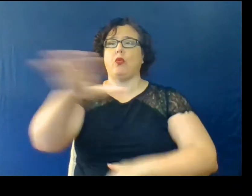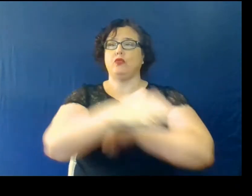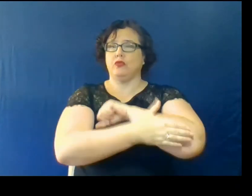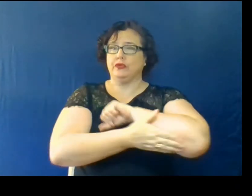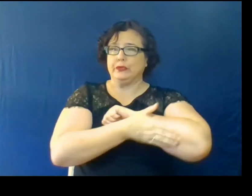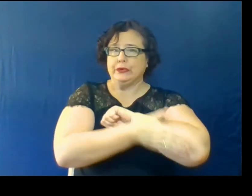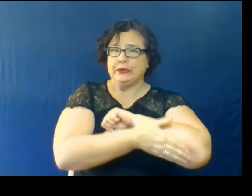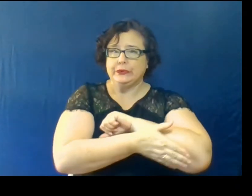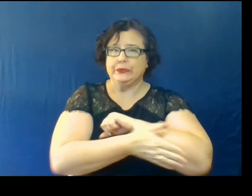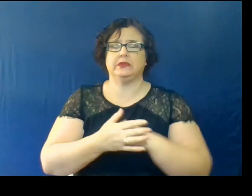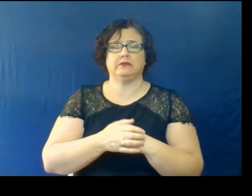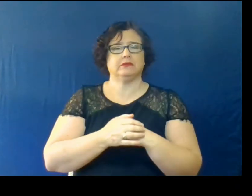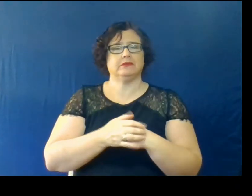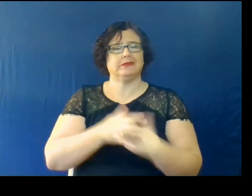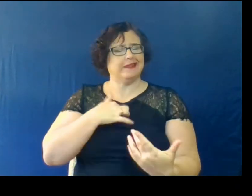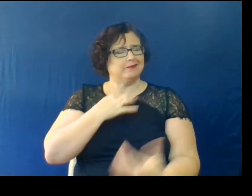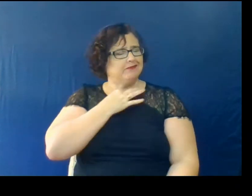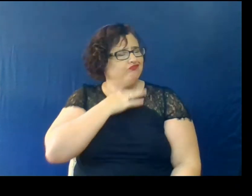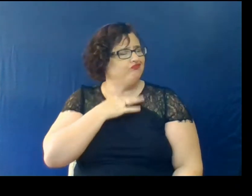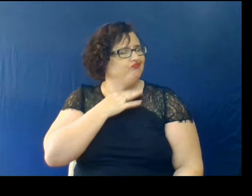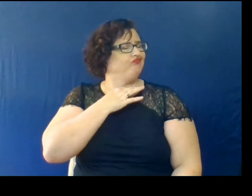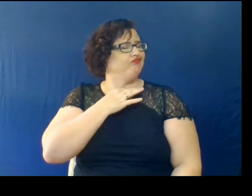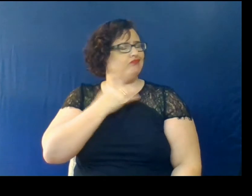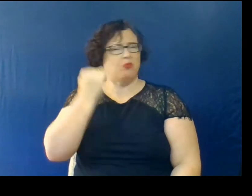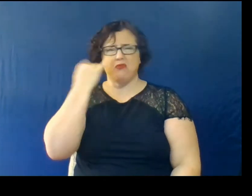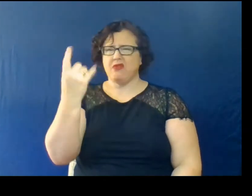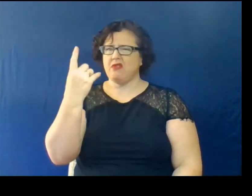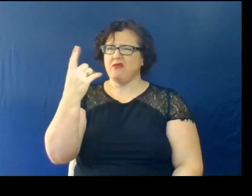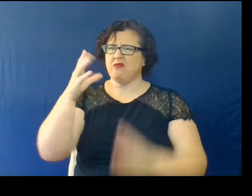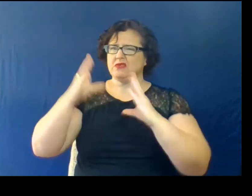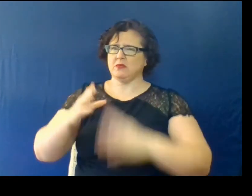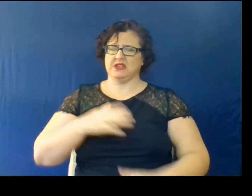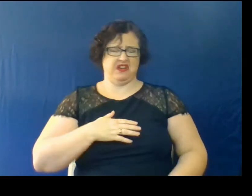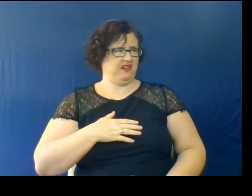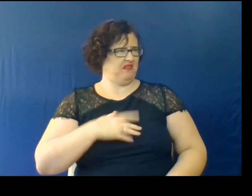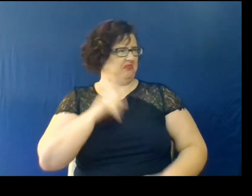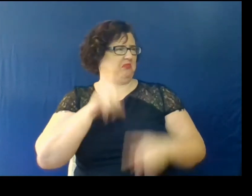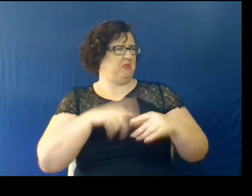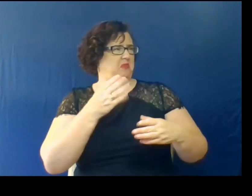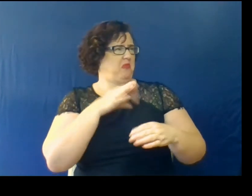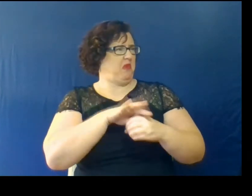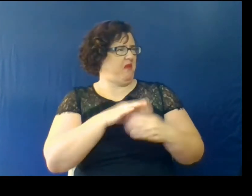wondering what if somebody questioned his right to cast the vote there on the day of the poll.